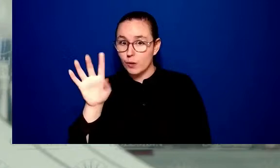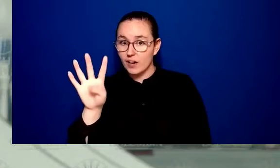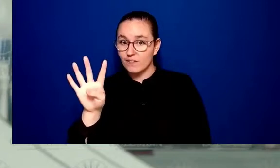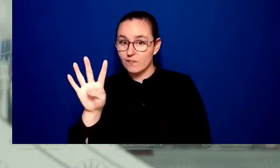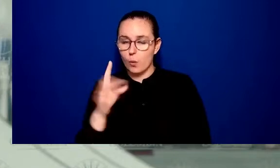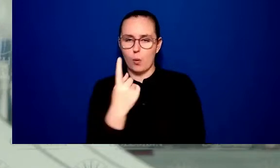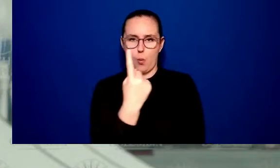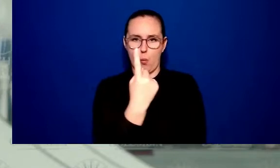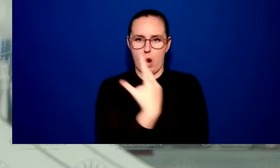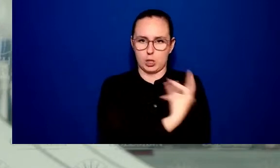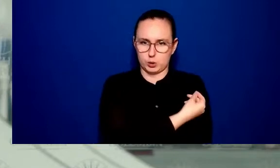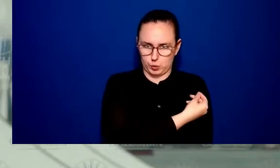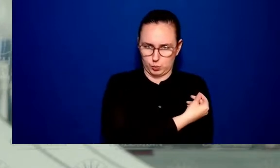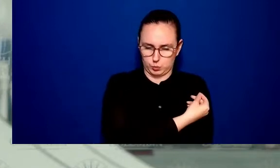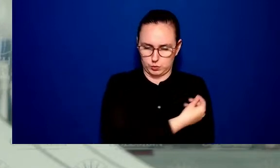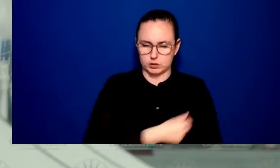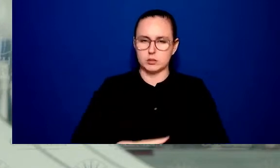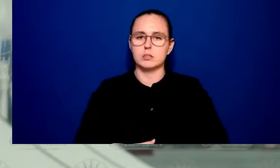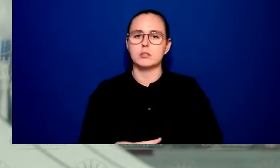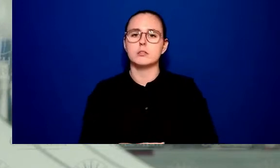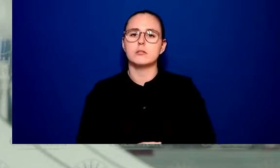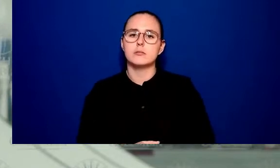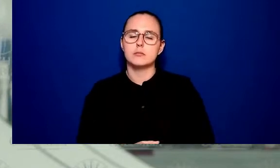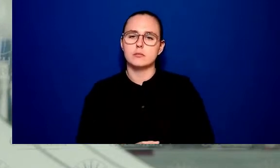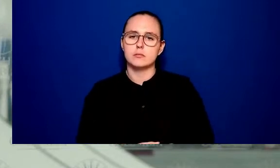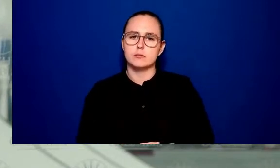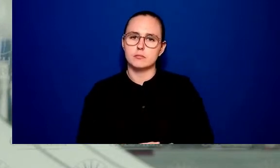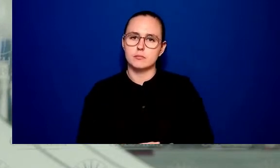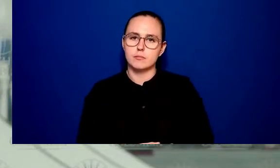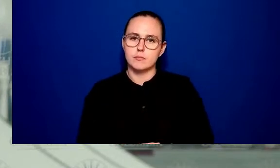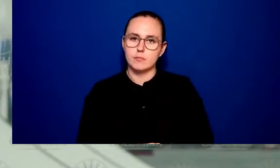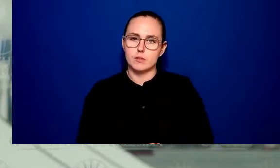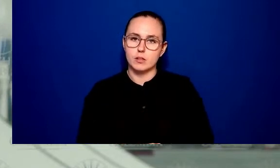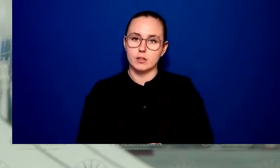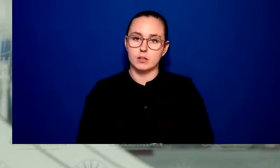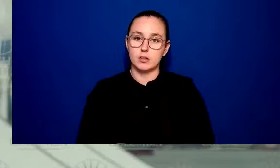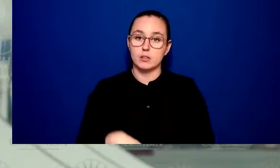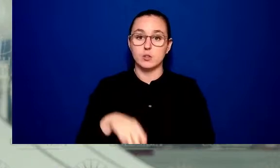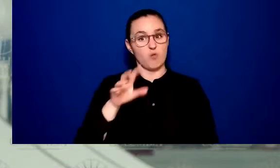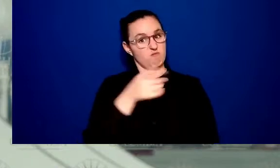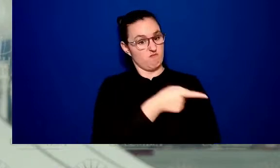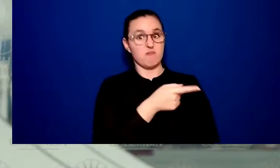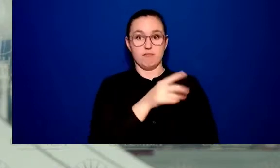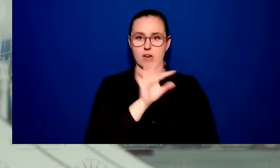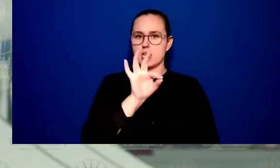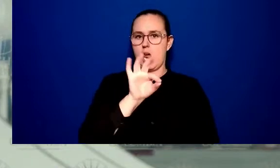received second doses 45,457.